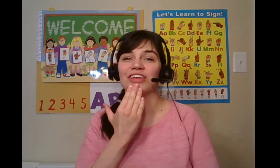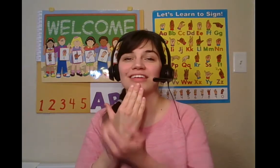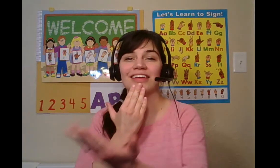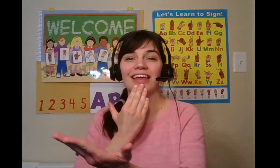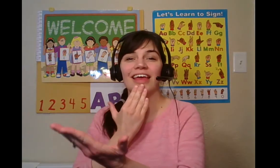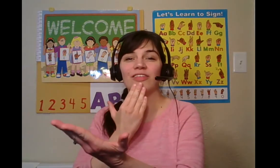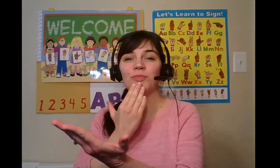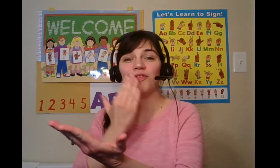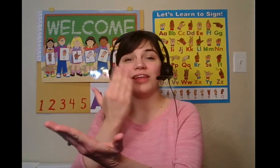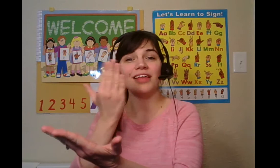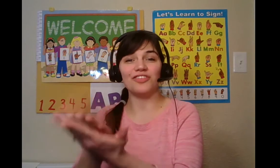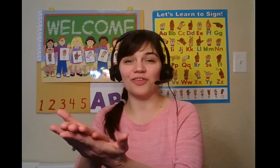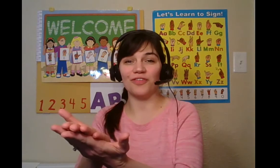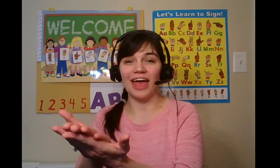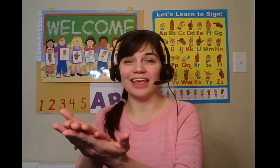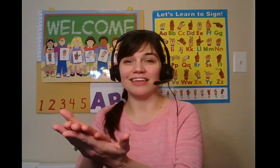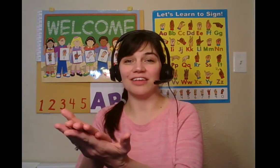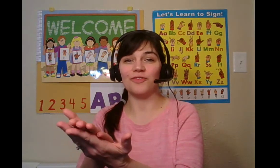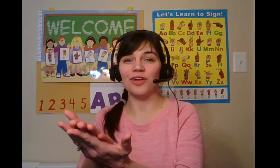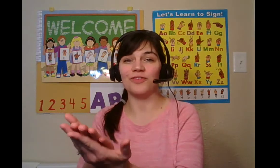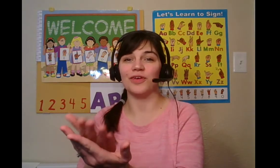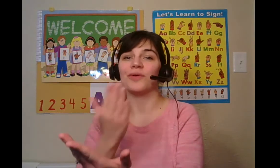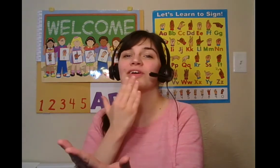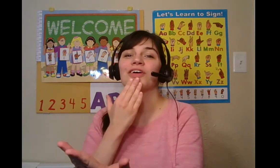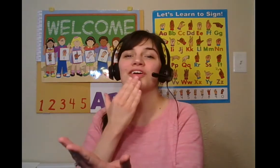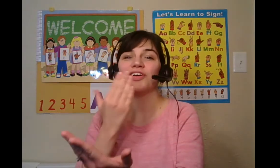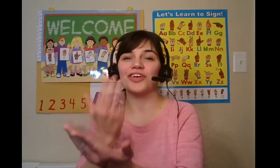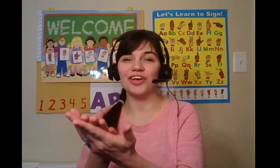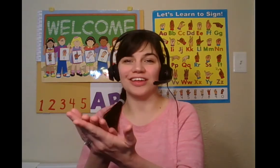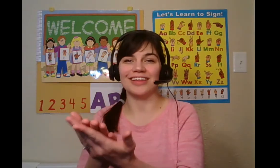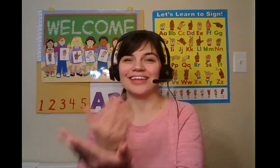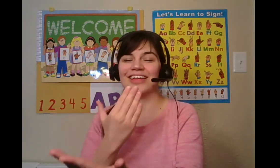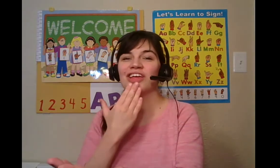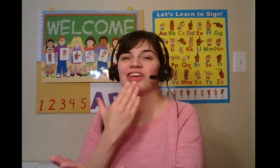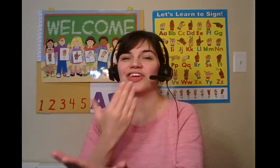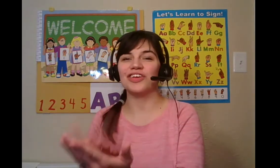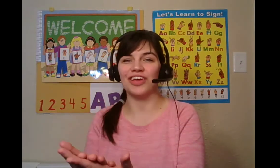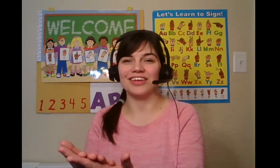and then move it into the flat hand in front of you: good. Good.